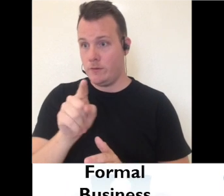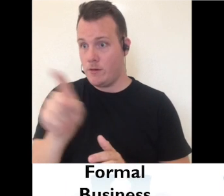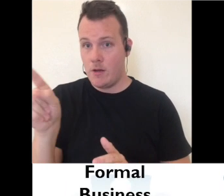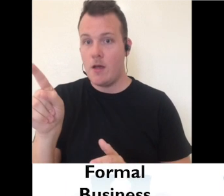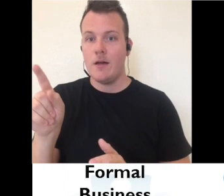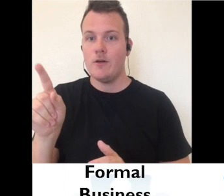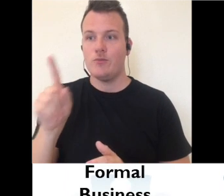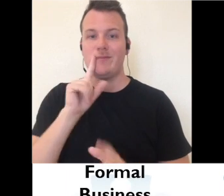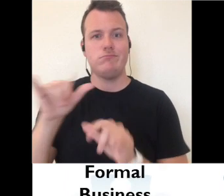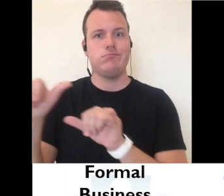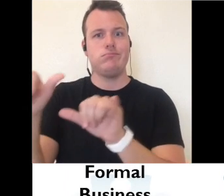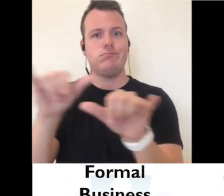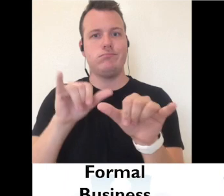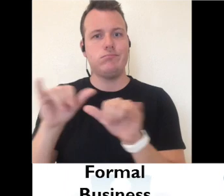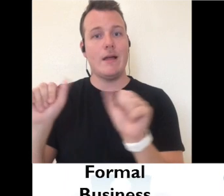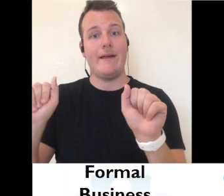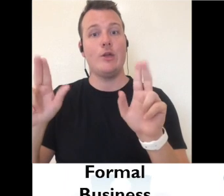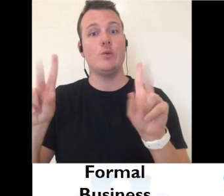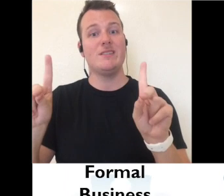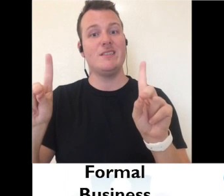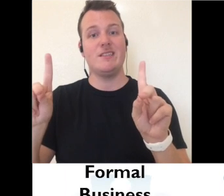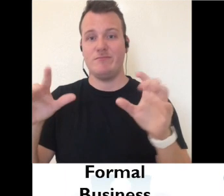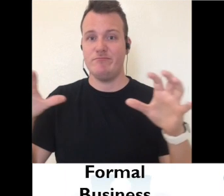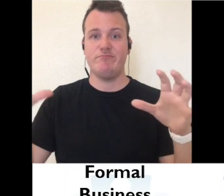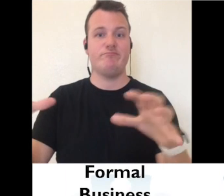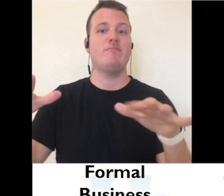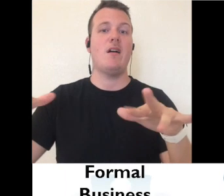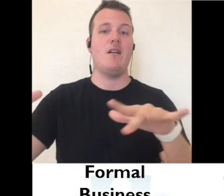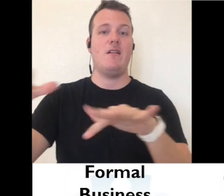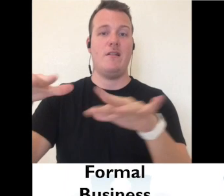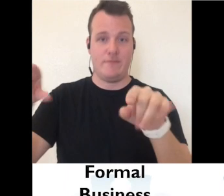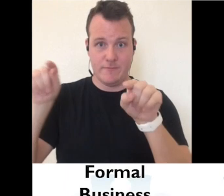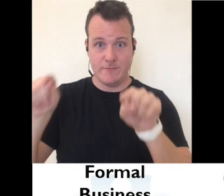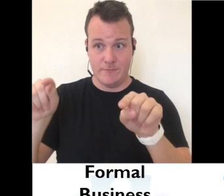in the marketplace are someone that that the consumer would look at and say,